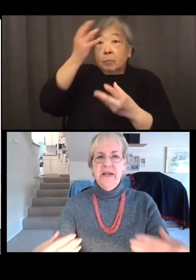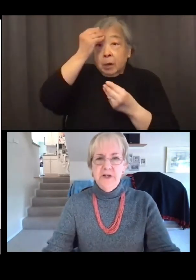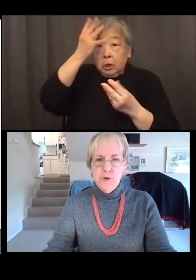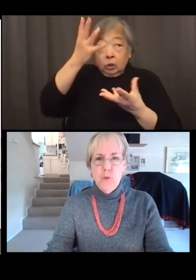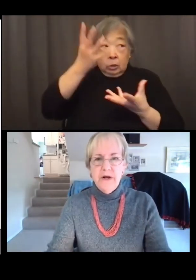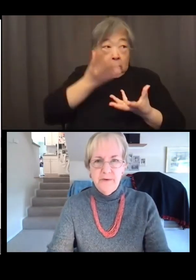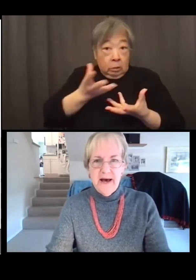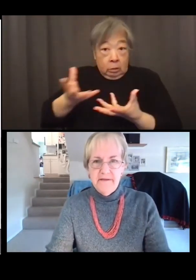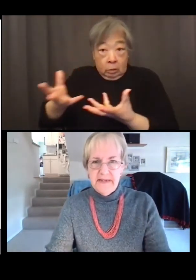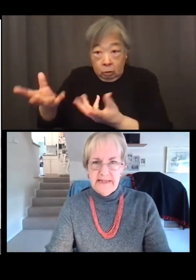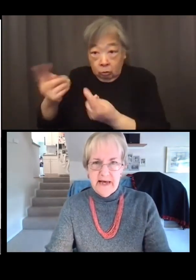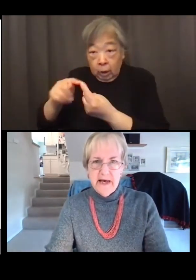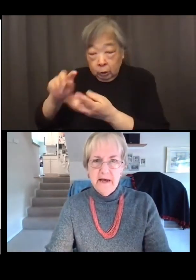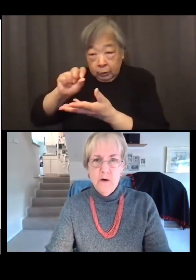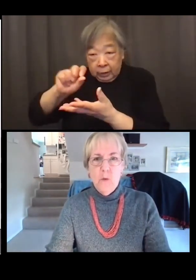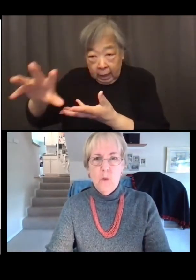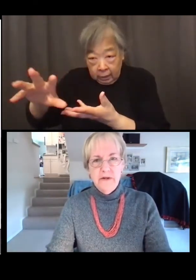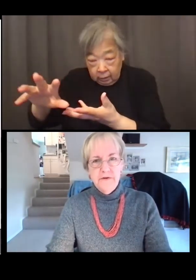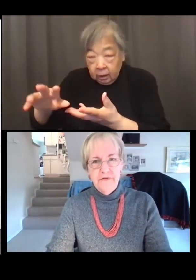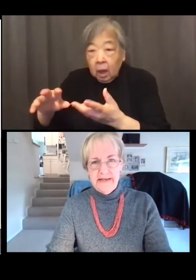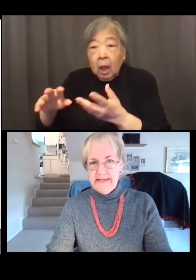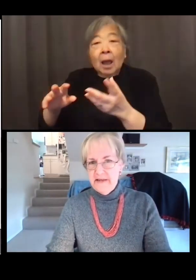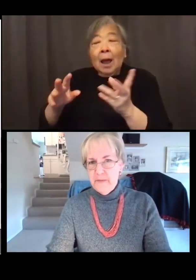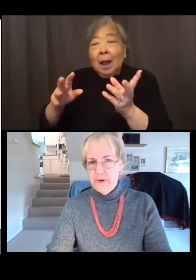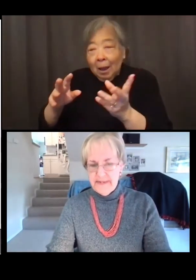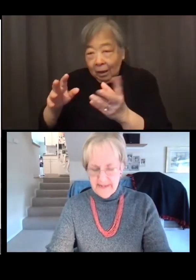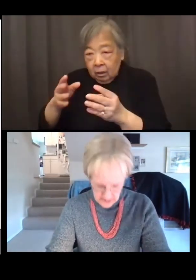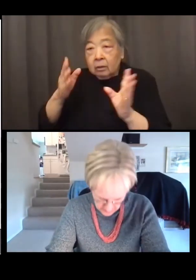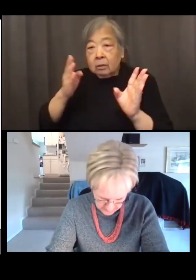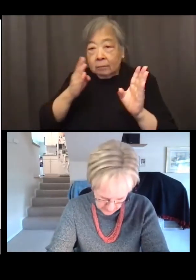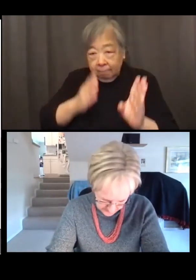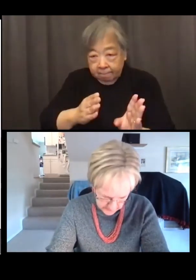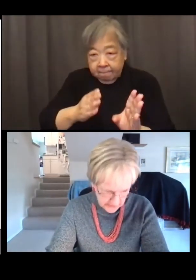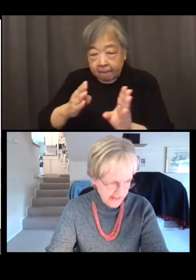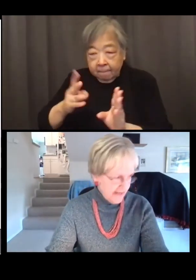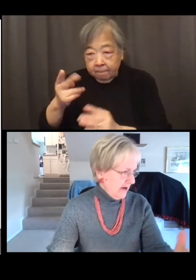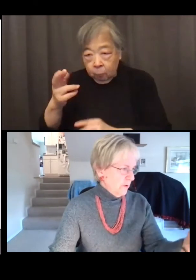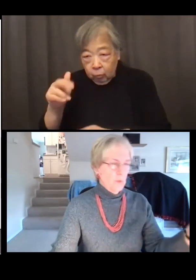finish what you have to say while you are facing the person don't be looking around